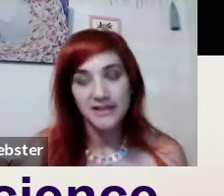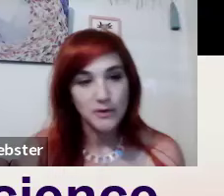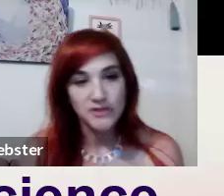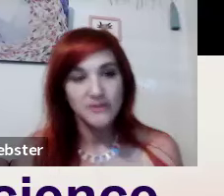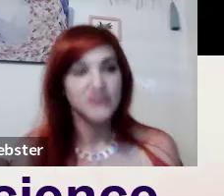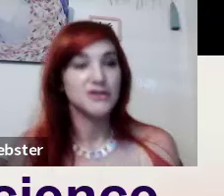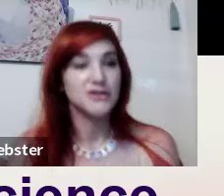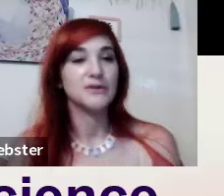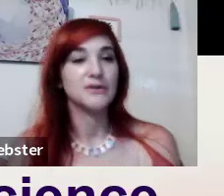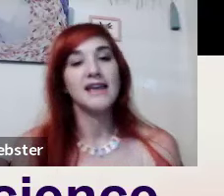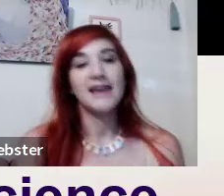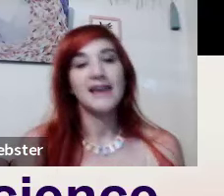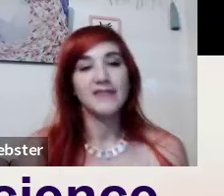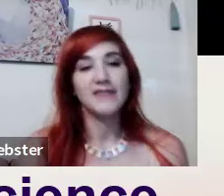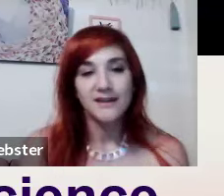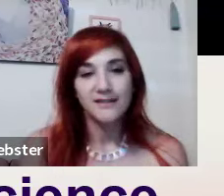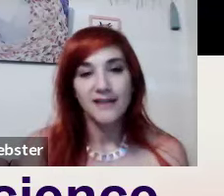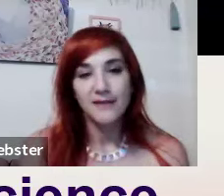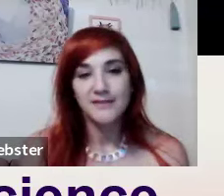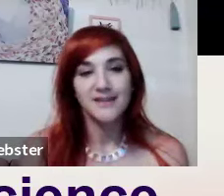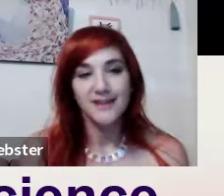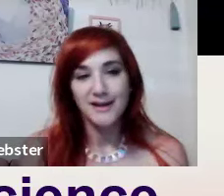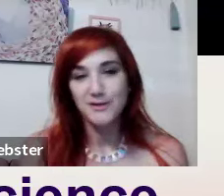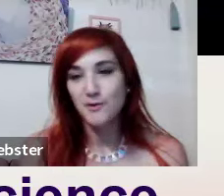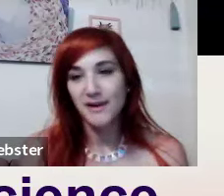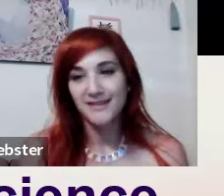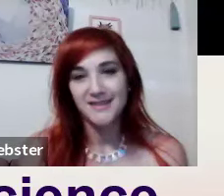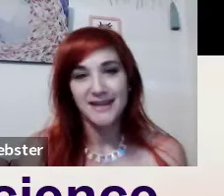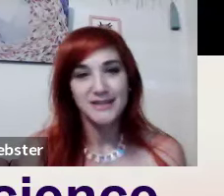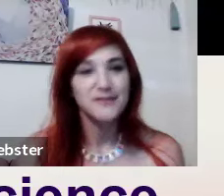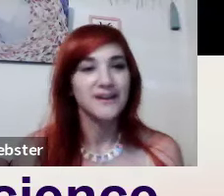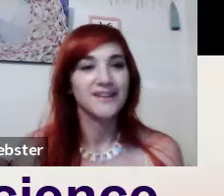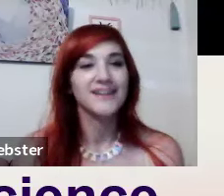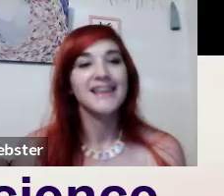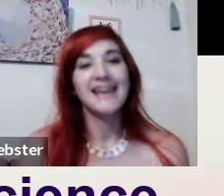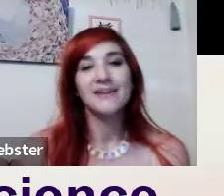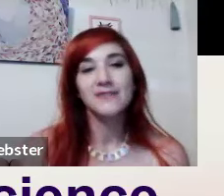like most of us do and that is me on the left in high school winning the science fair and that